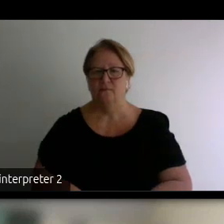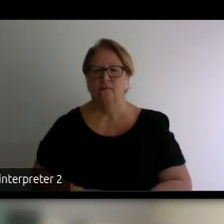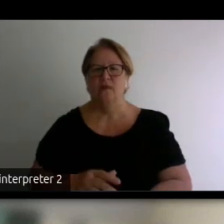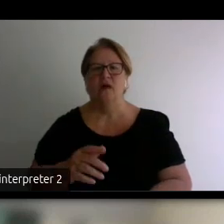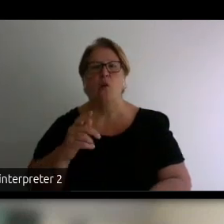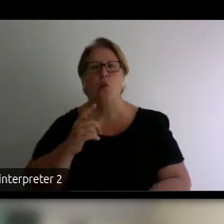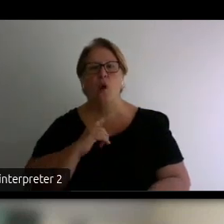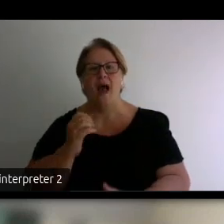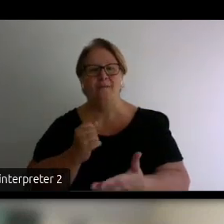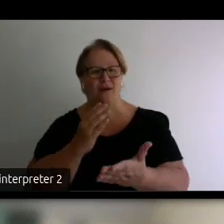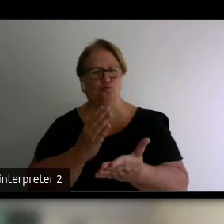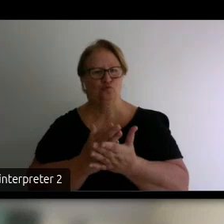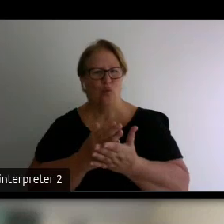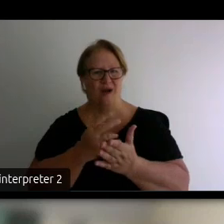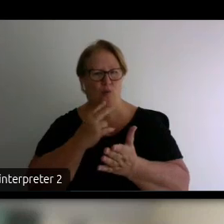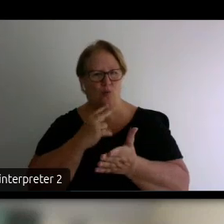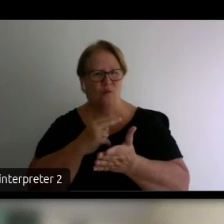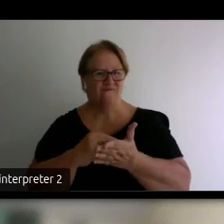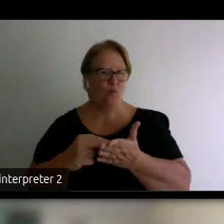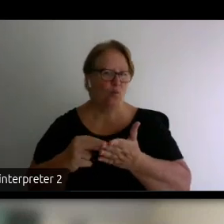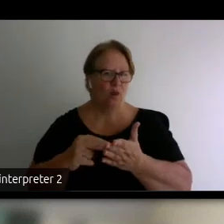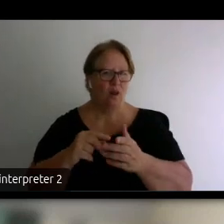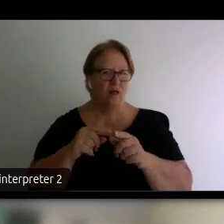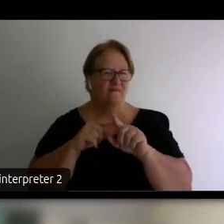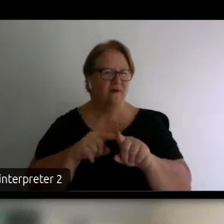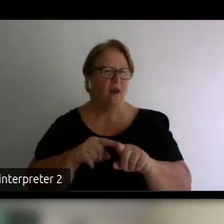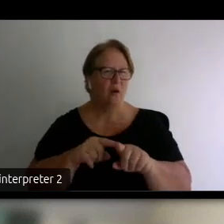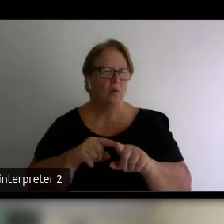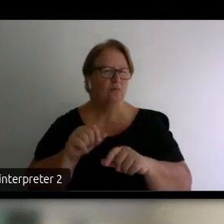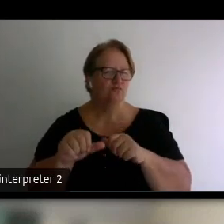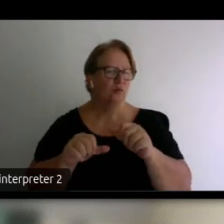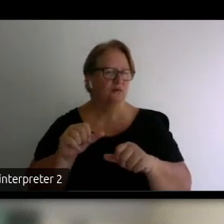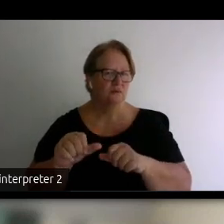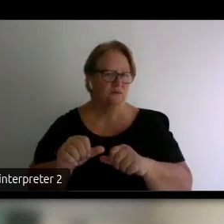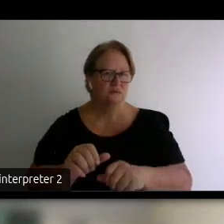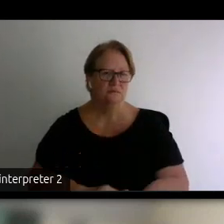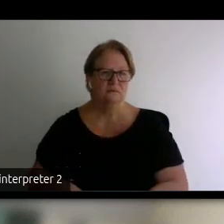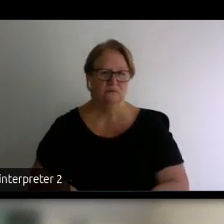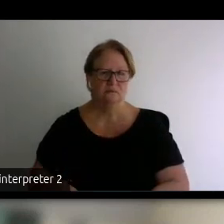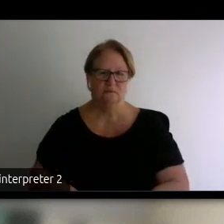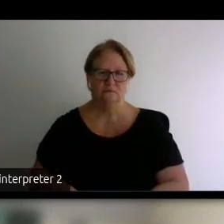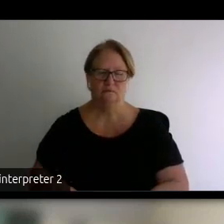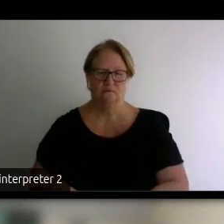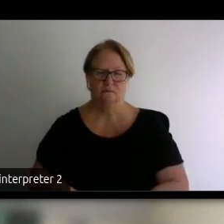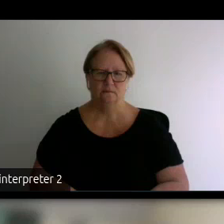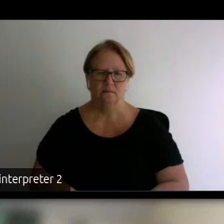through are within scope. Um we need to ensure as I mentioned that agencies are attending training